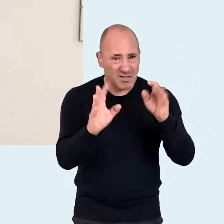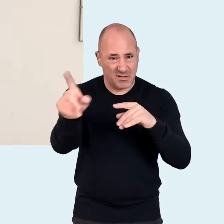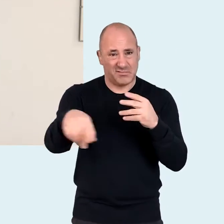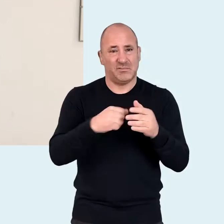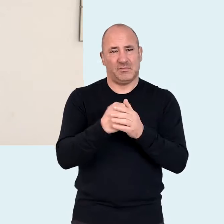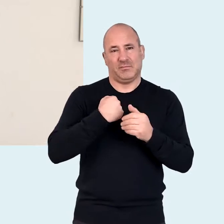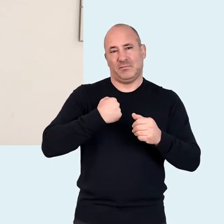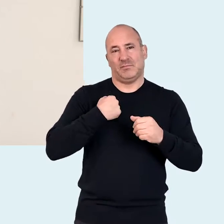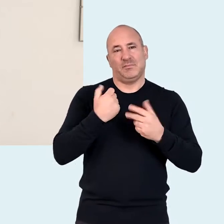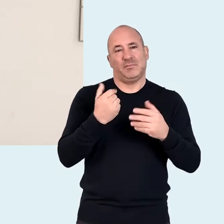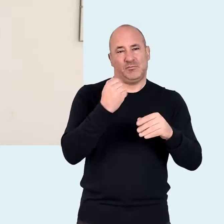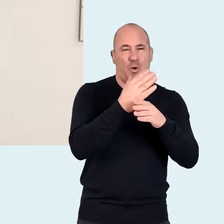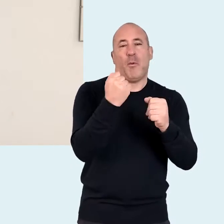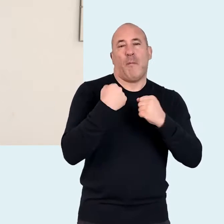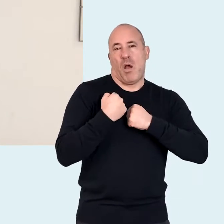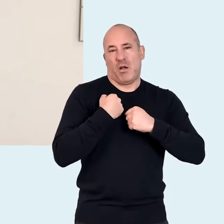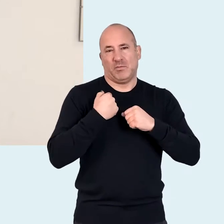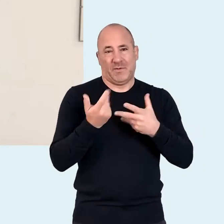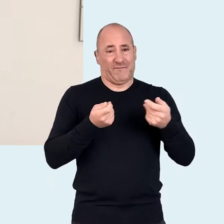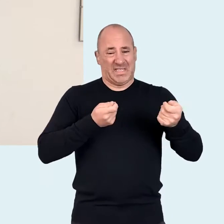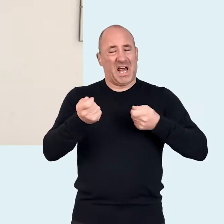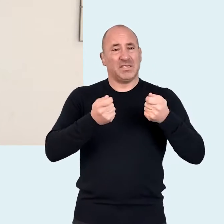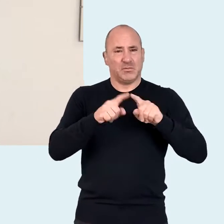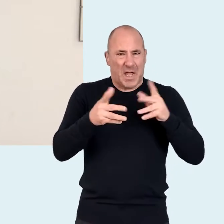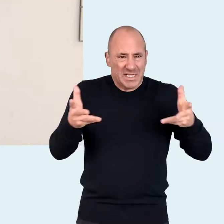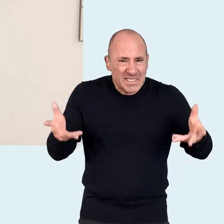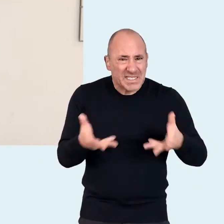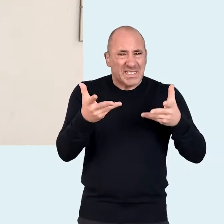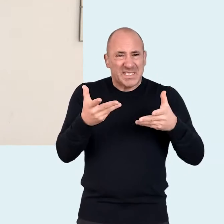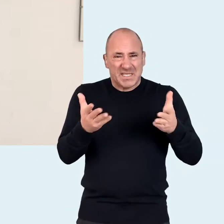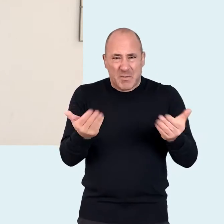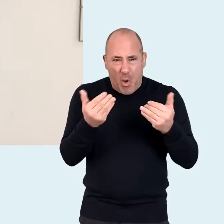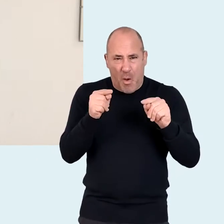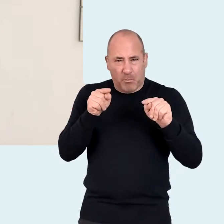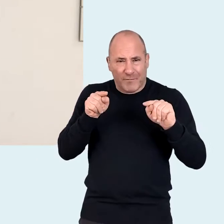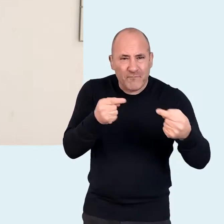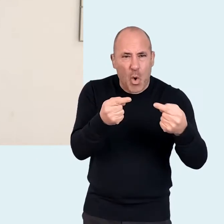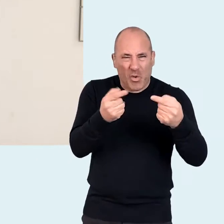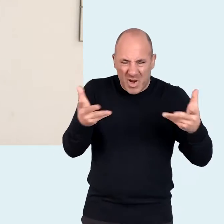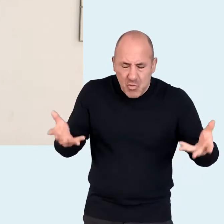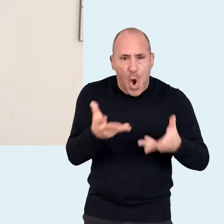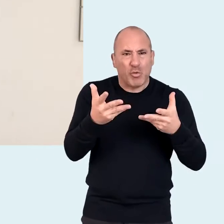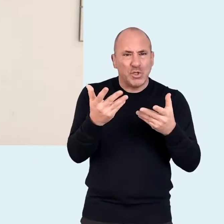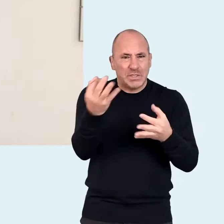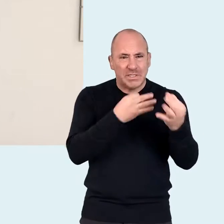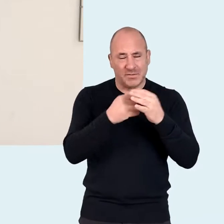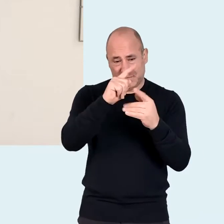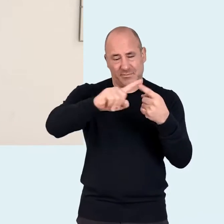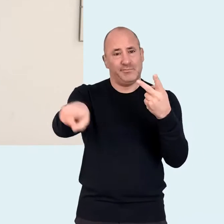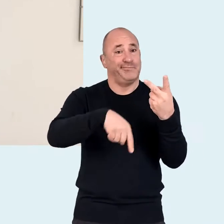or my job as facilitator is to stimulate or provoke or encourage participants. My second